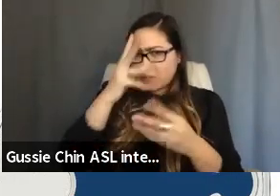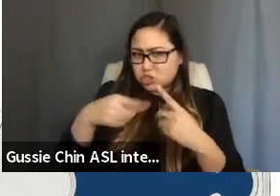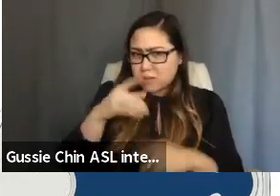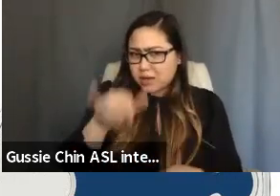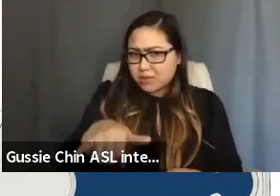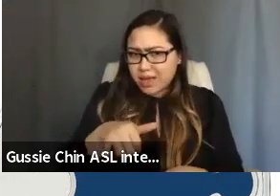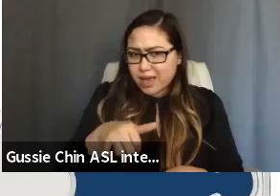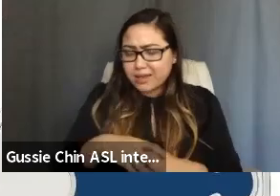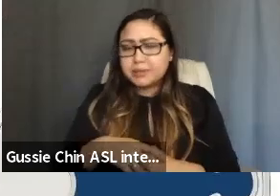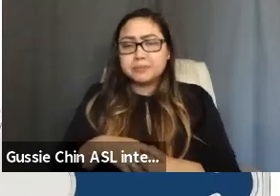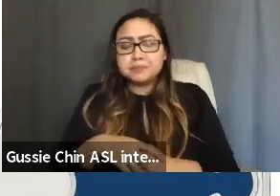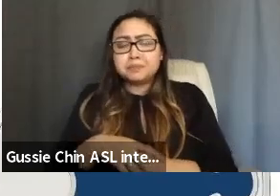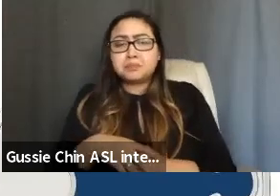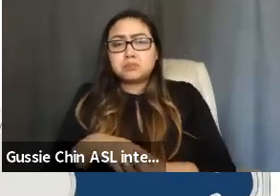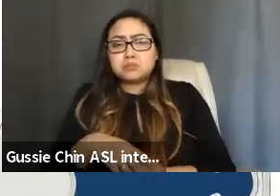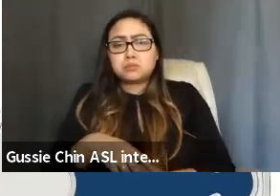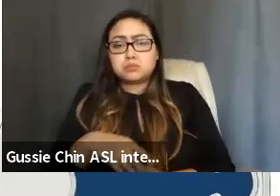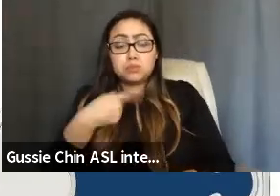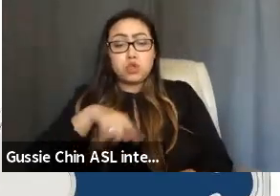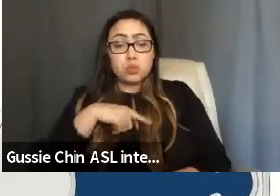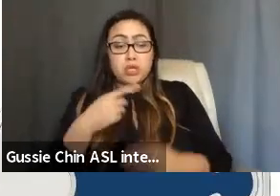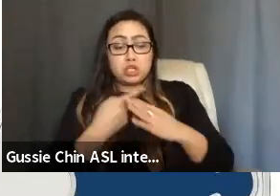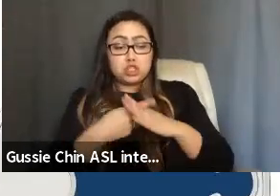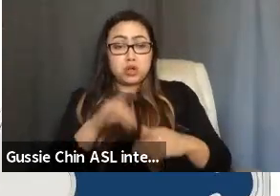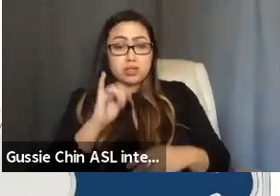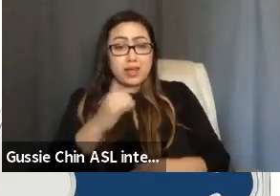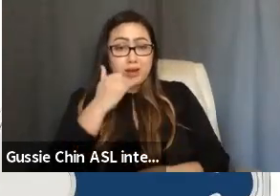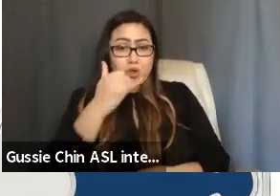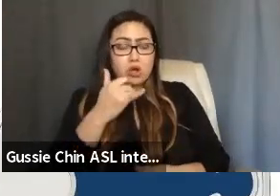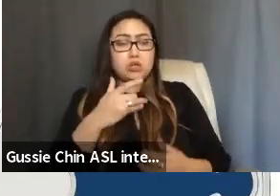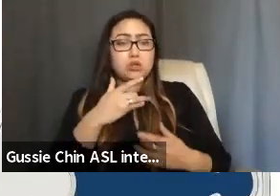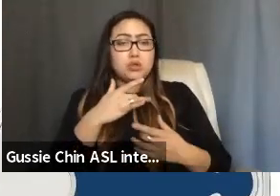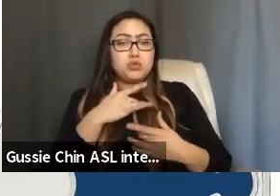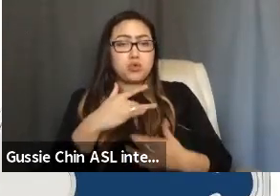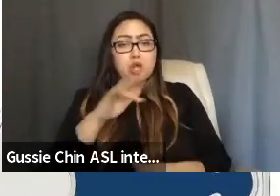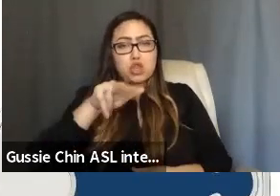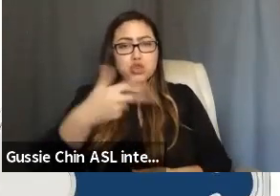Yes. So we started that call. It is normally the third Monday of the month.